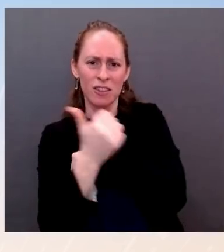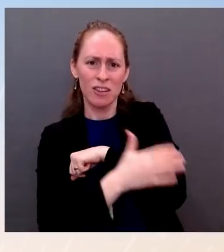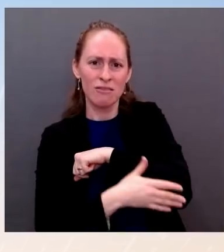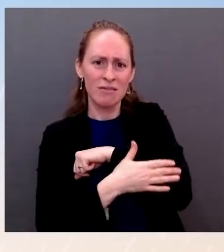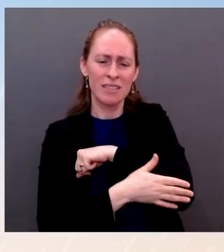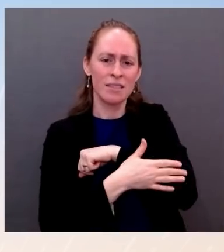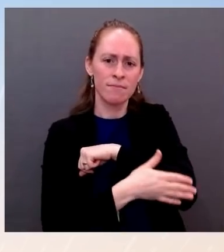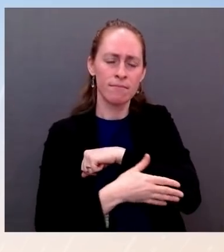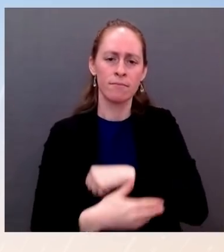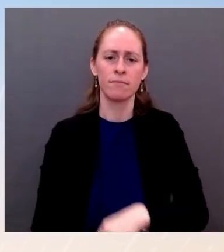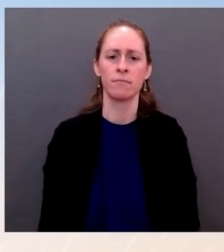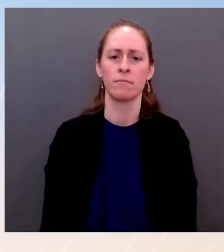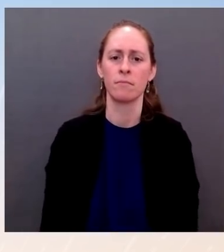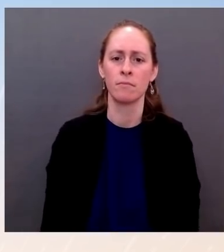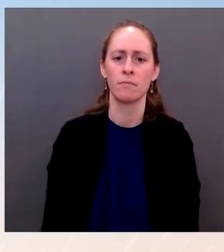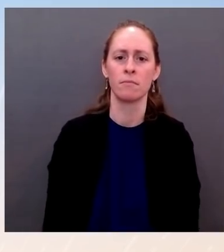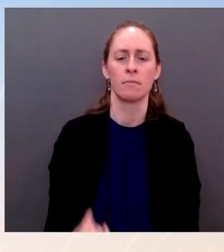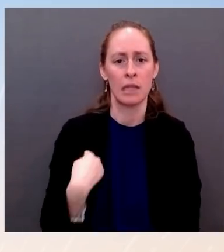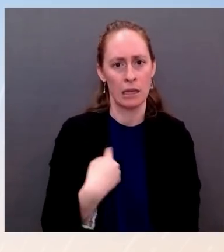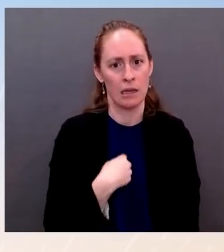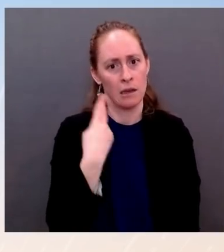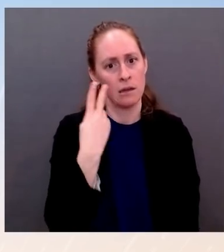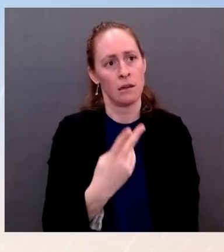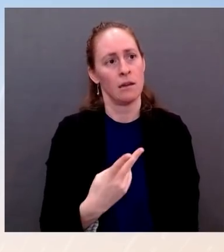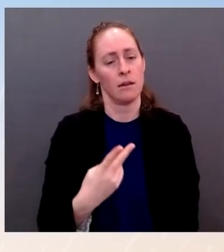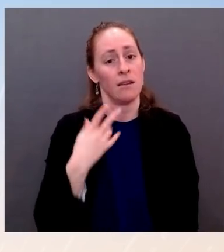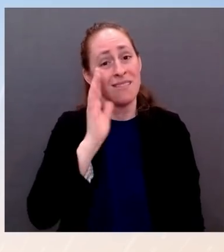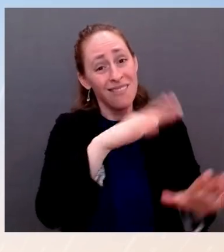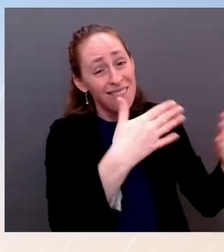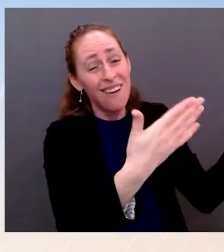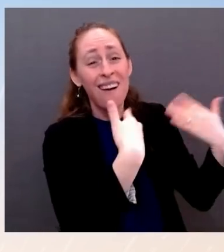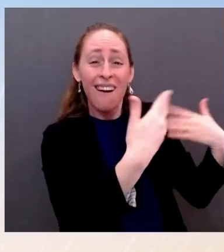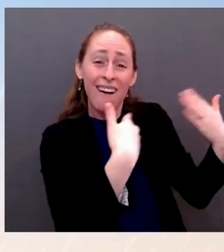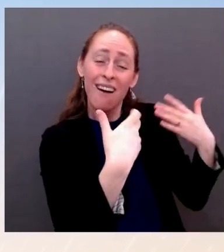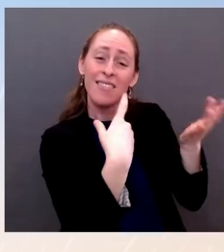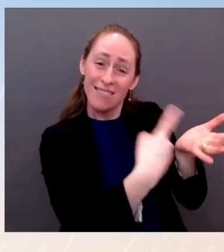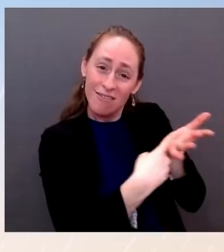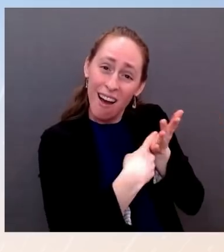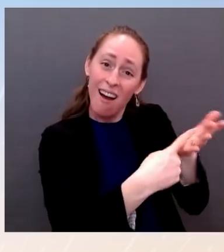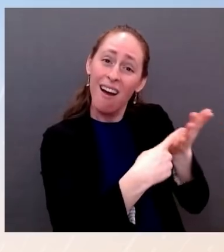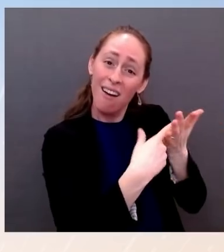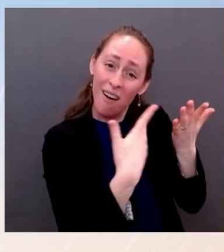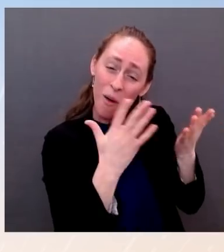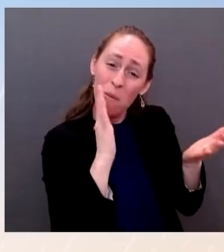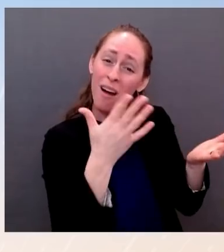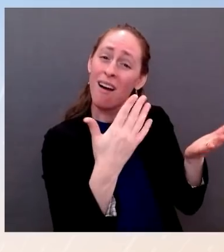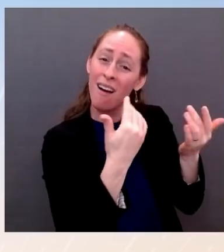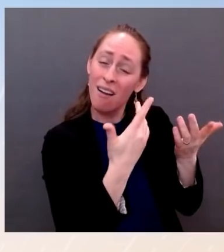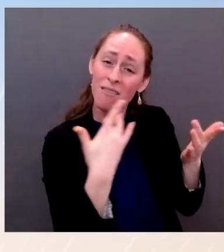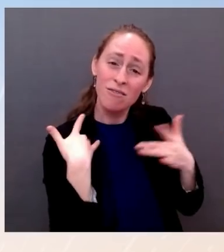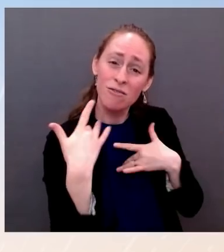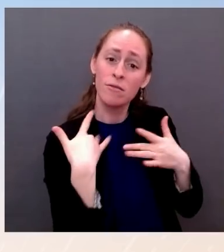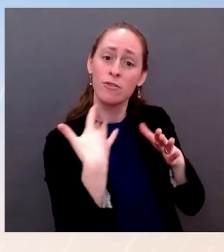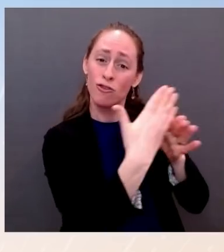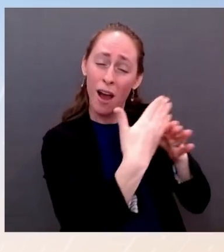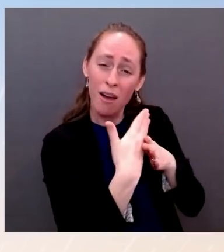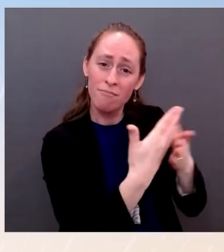to address the mutual concerns of Russia, the Europeans, and the United States when it comes to European security. Yeah? The Press: Thank you so much, Jake.